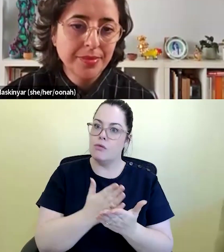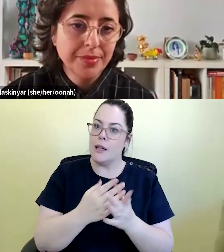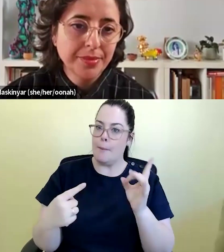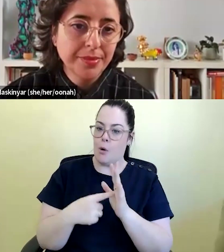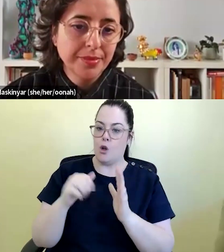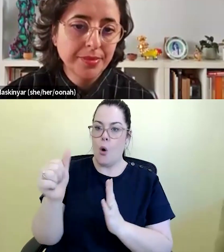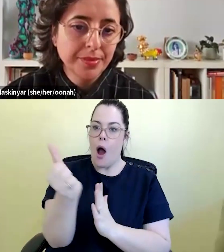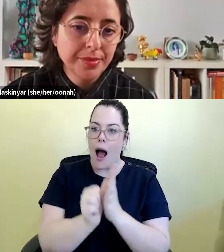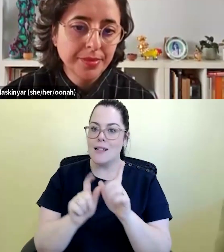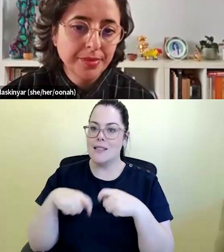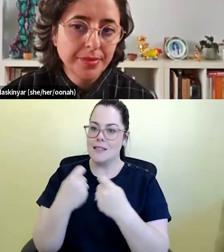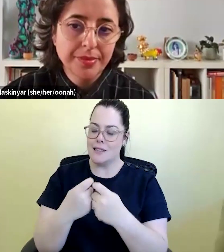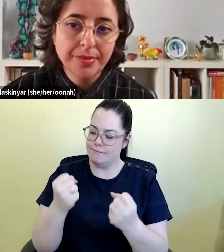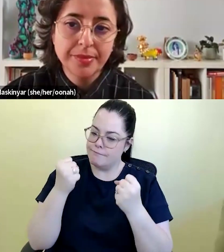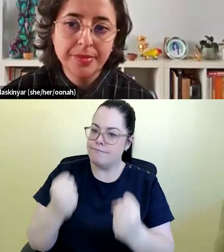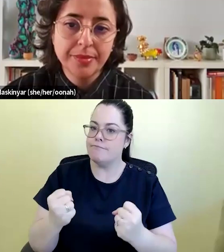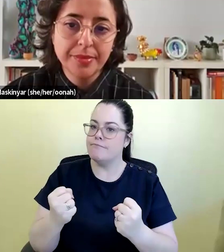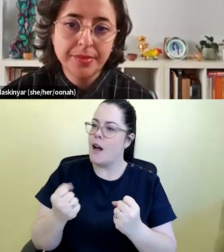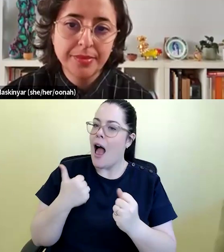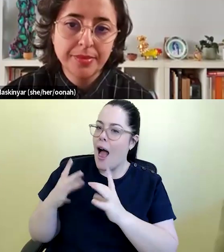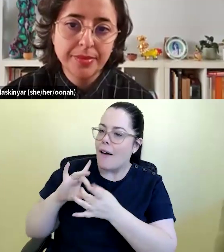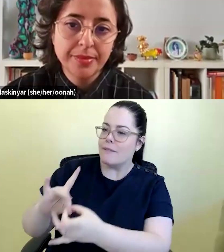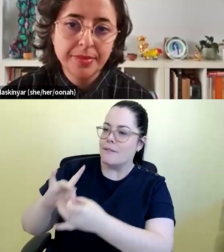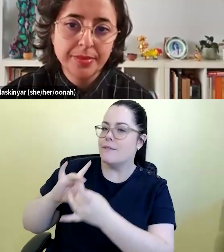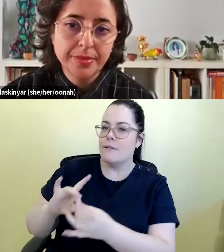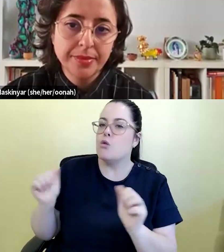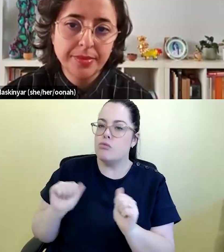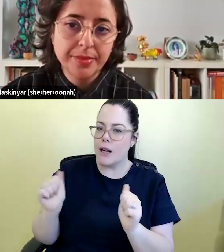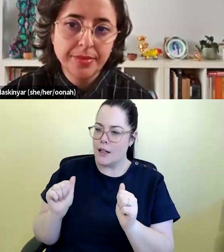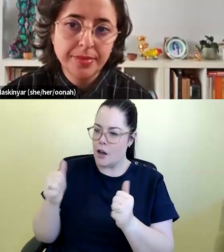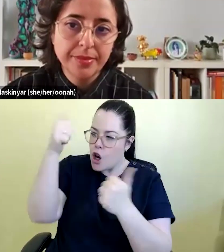team is solid and have a long-term working relationship. Long-term can be one show